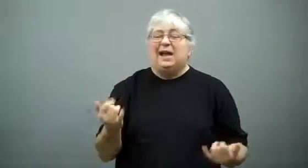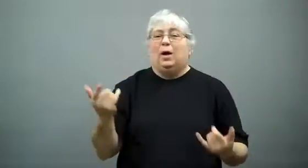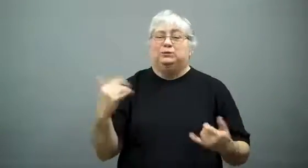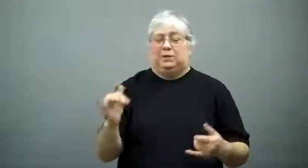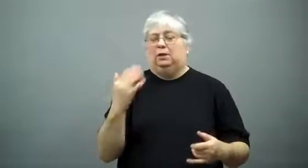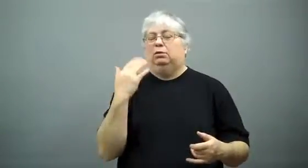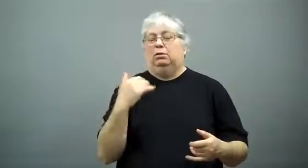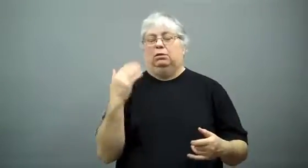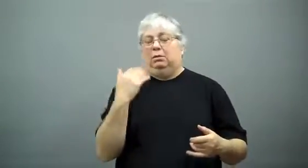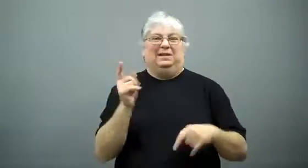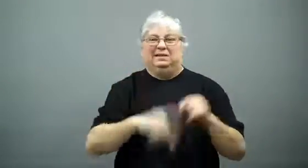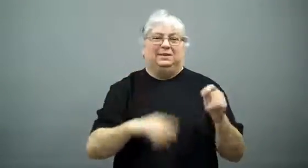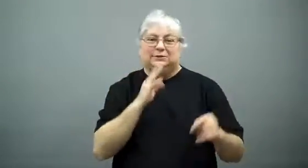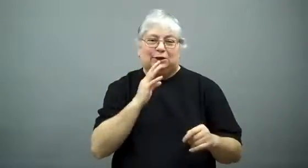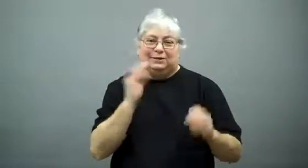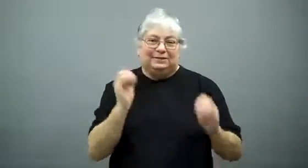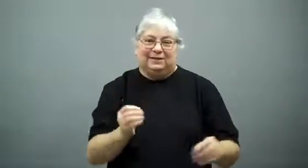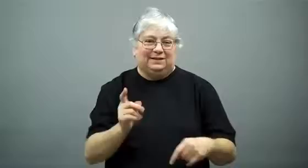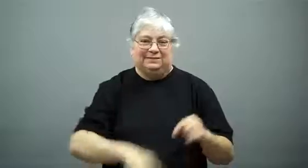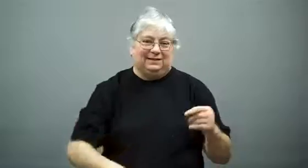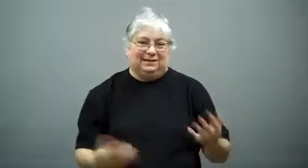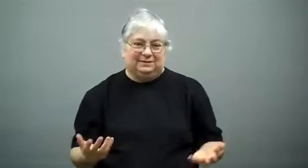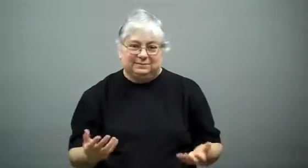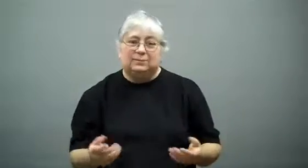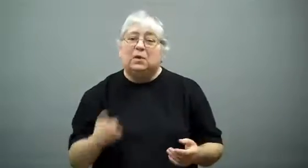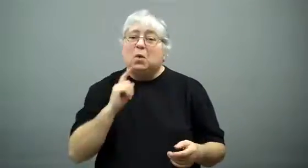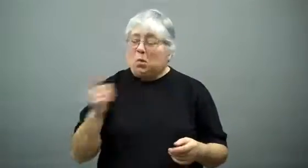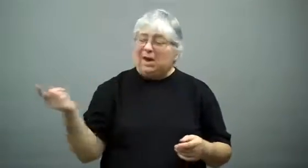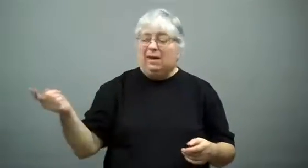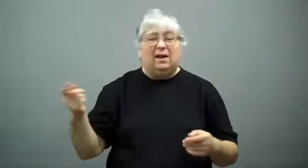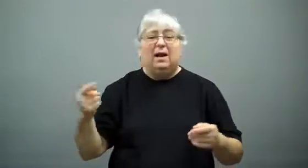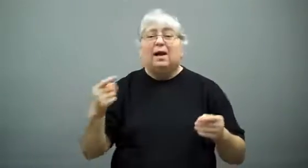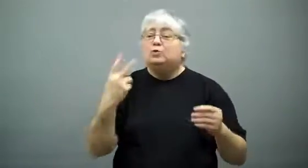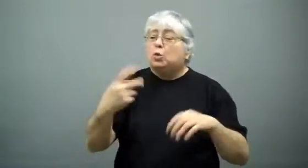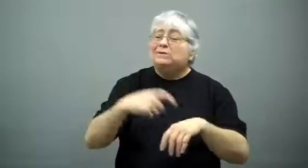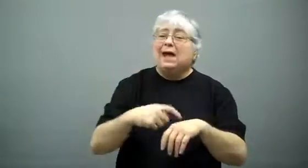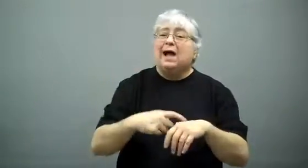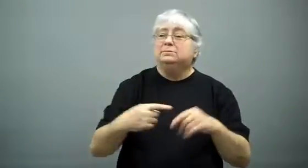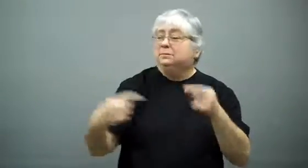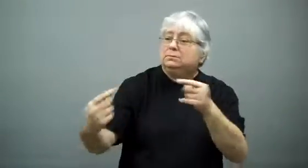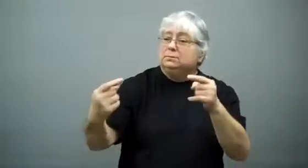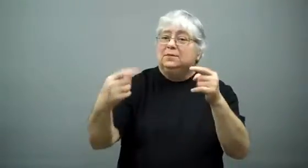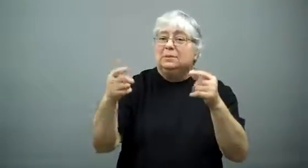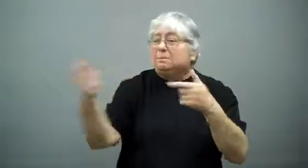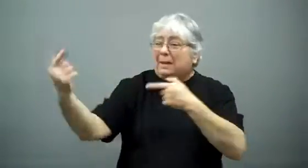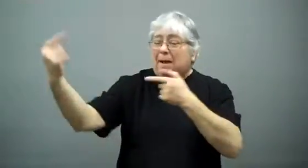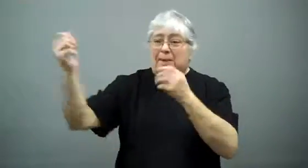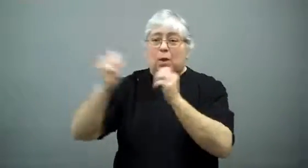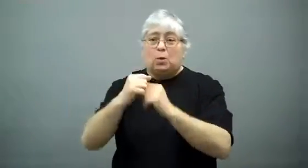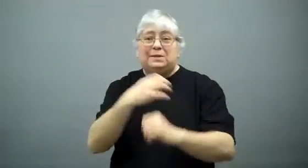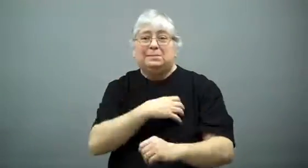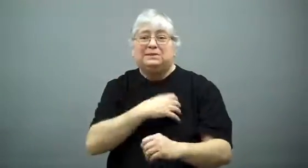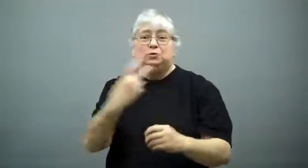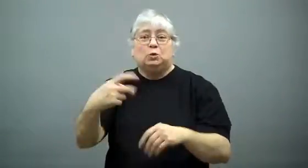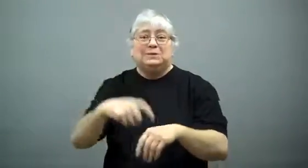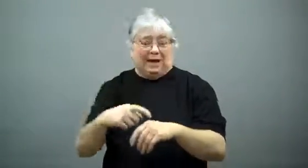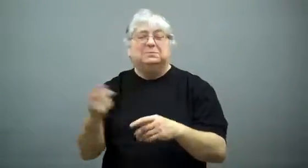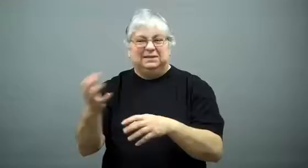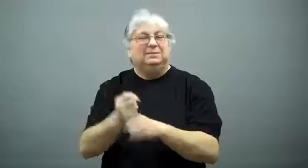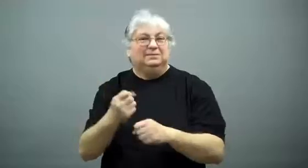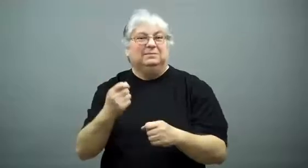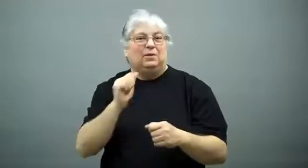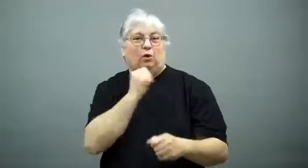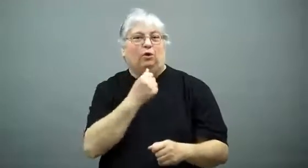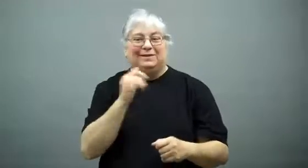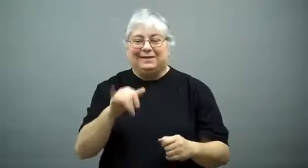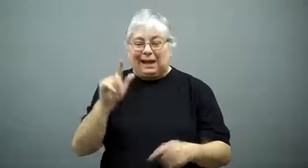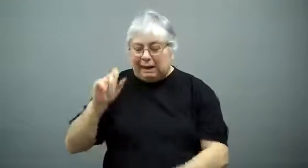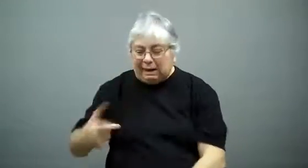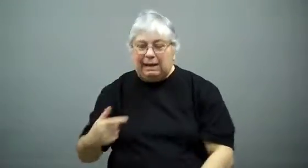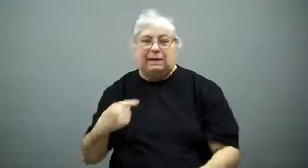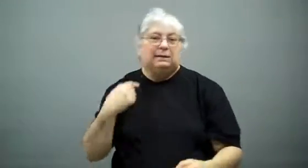He is sedated and can't talk right now.